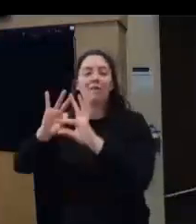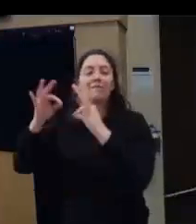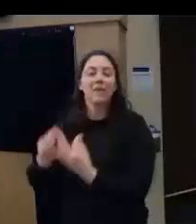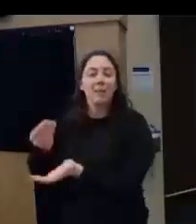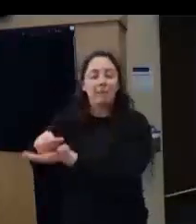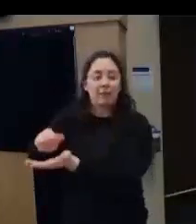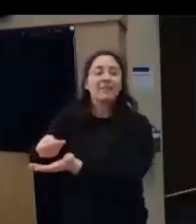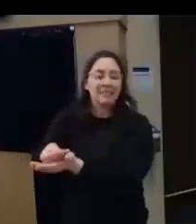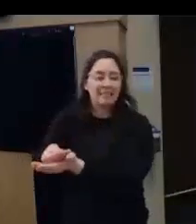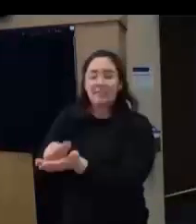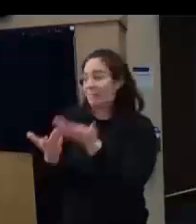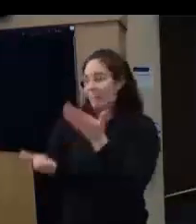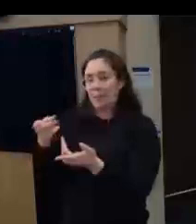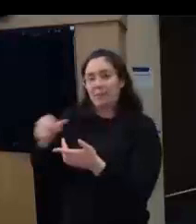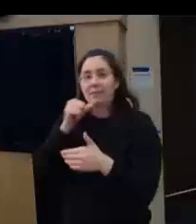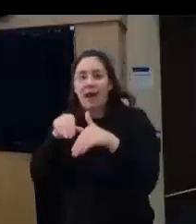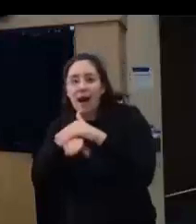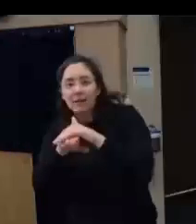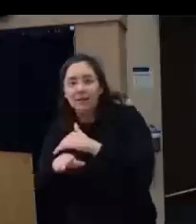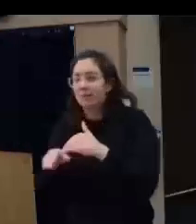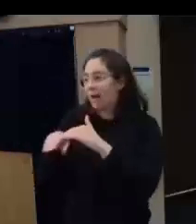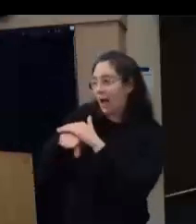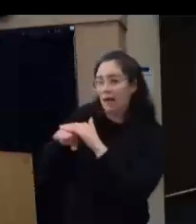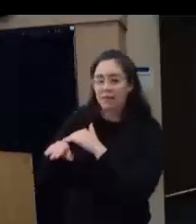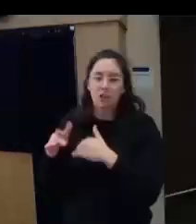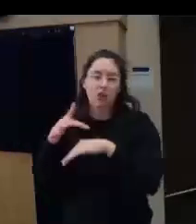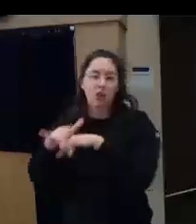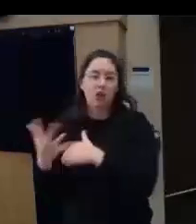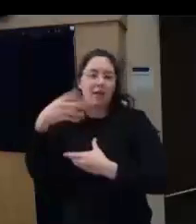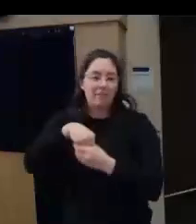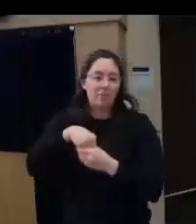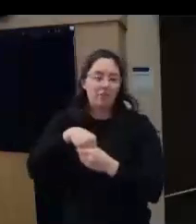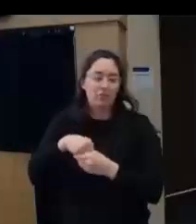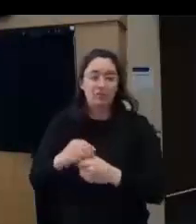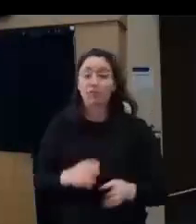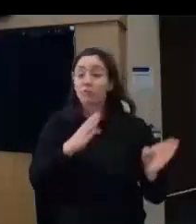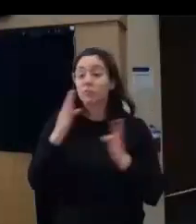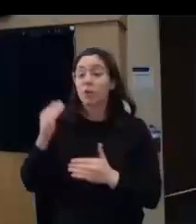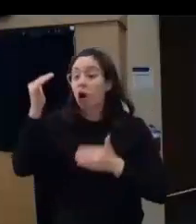not the parents can access early intervention in adulthood there are psychiatric conditions